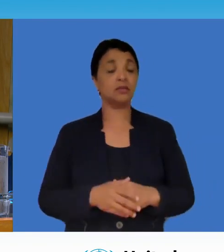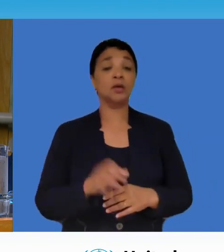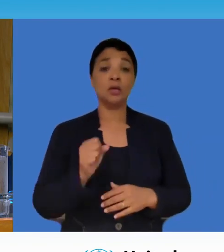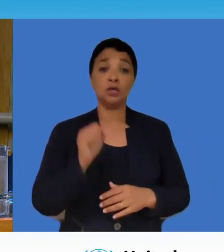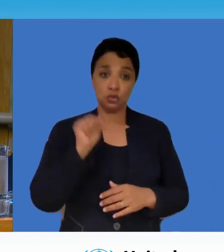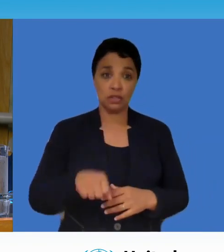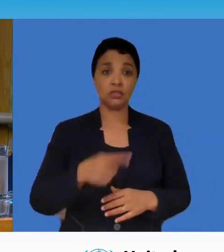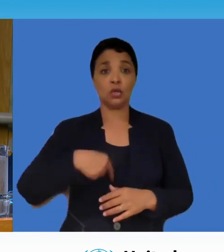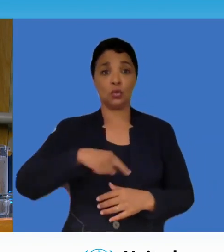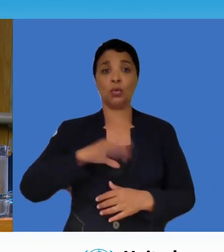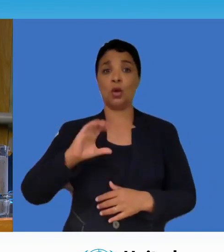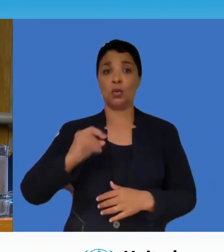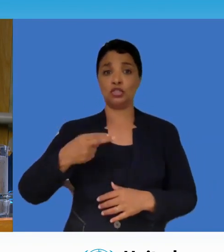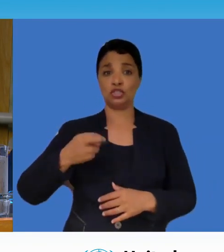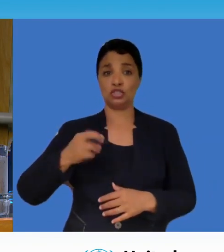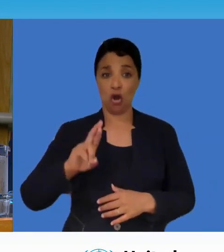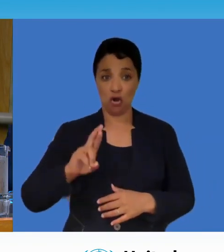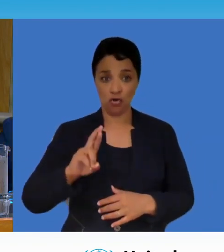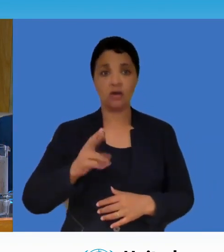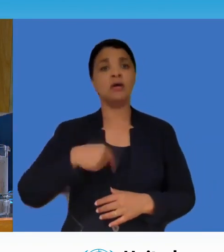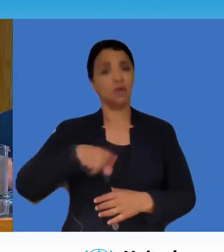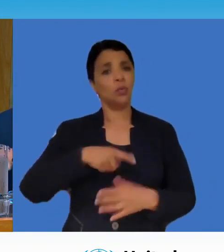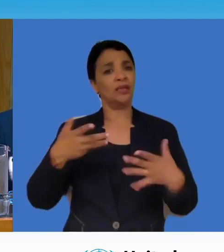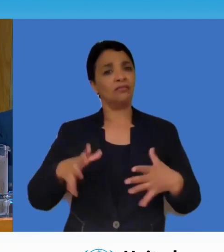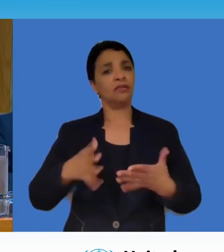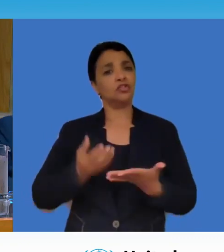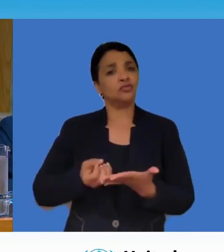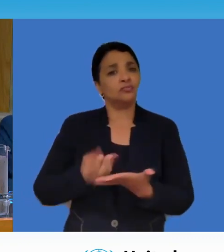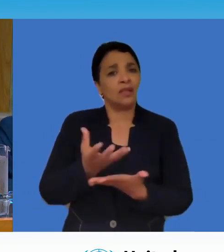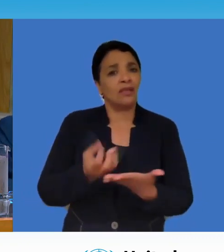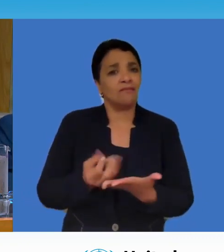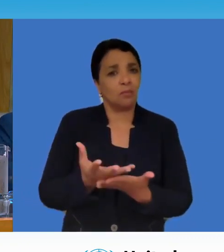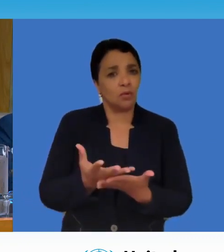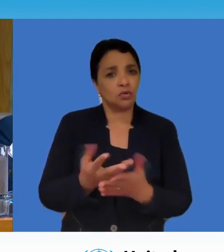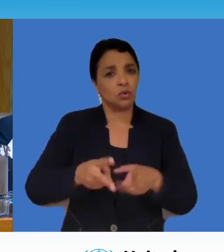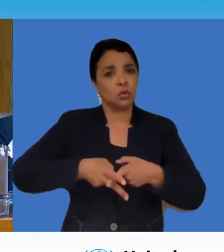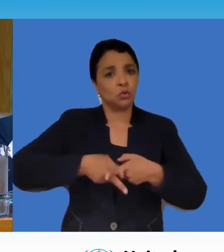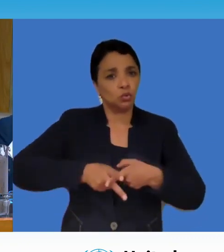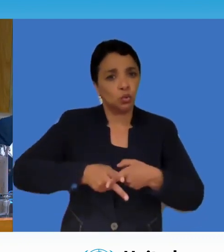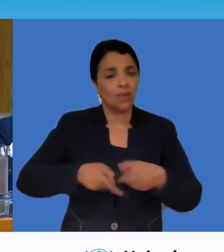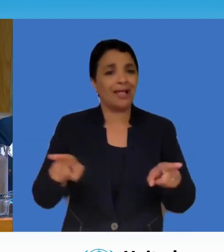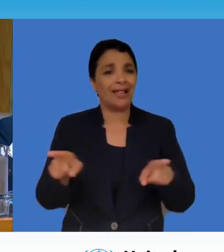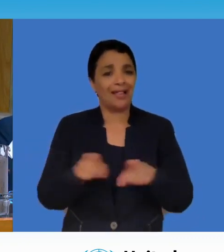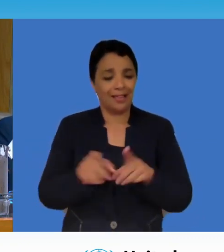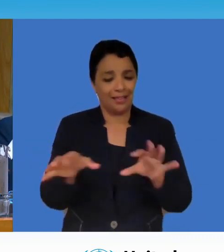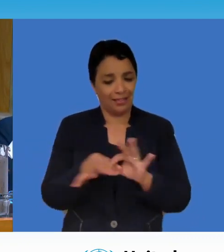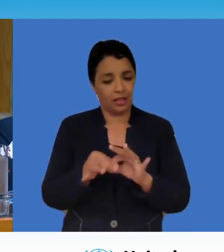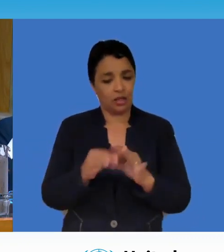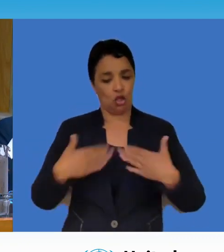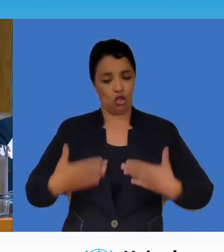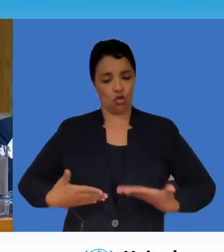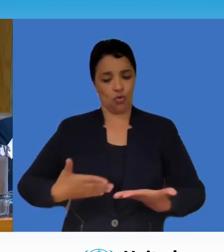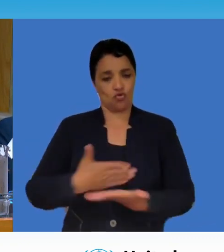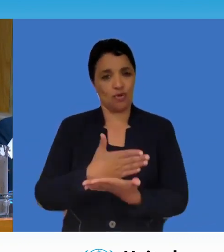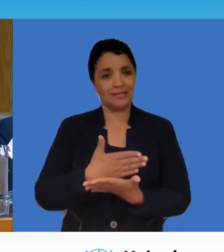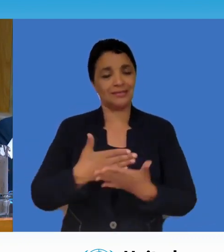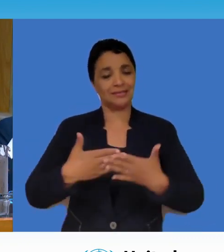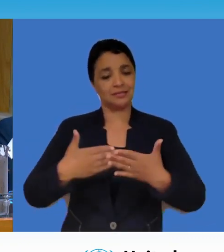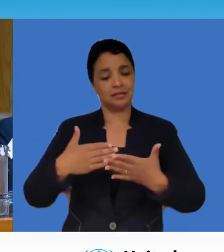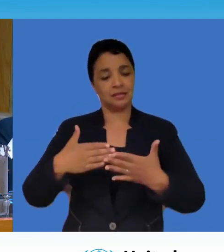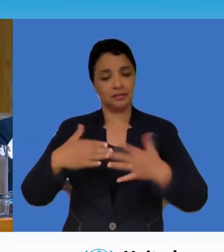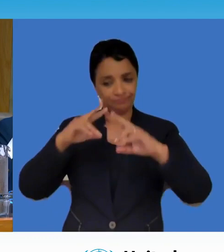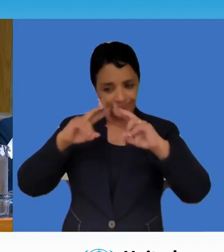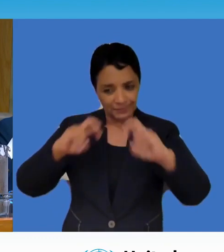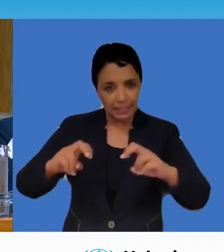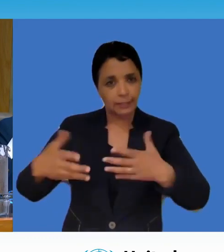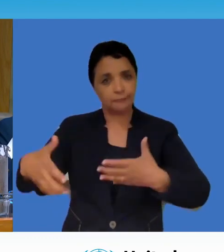so the osr has published um uh information and tools on human rights based uh data collection